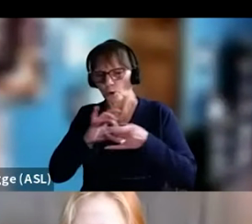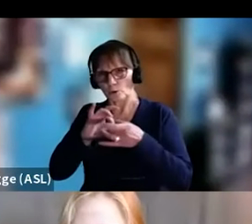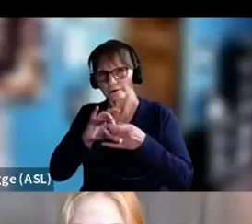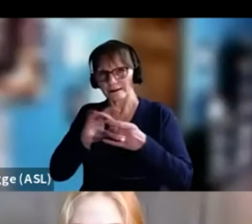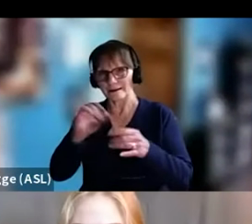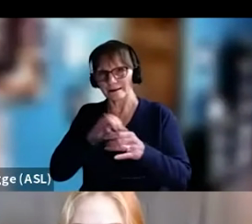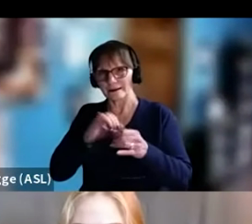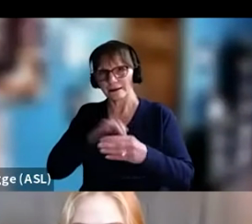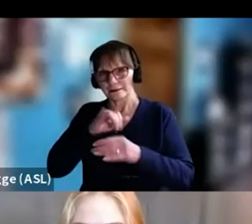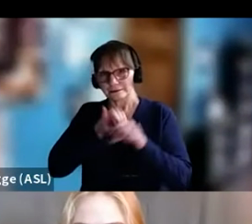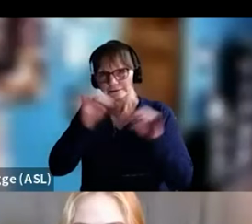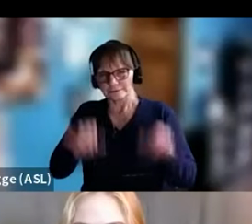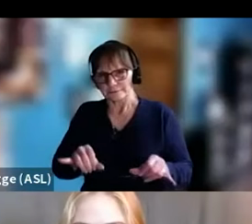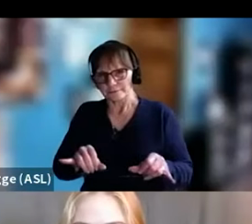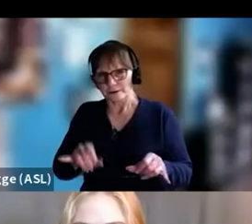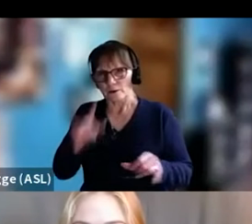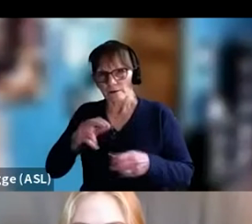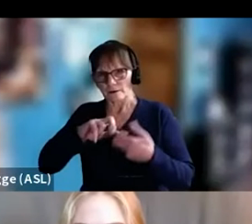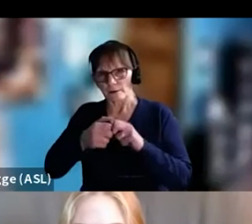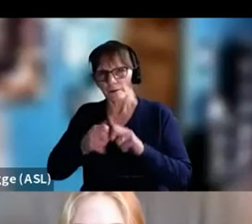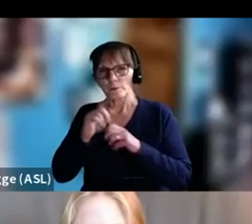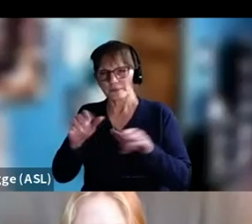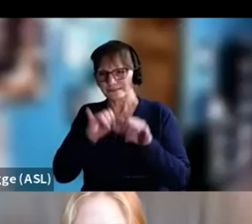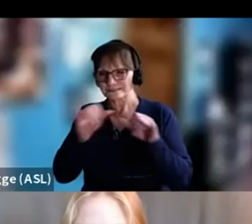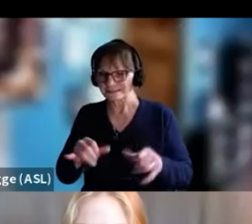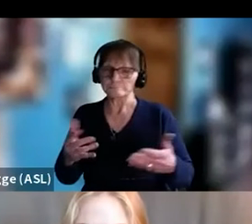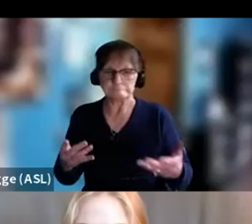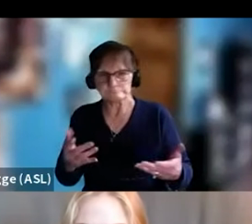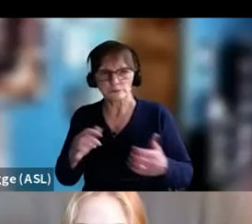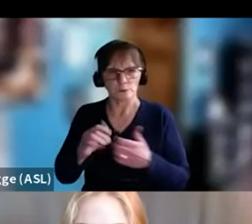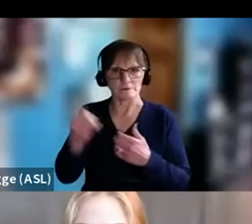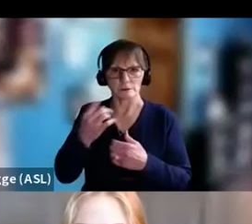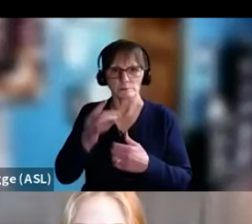so that those, you know, we were having problems with that system where we'd have somebody 85 on the street